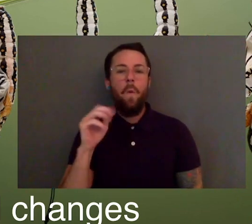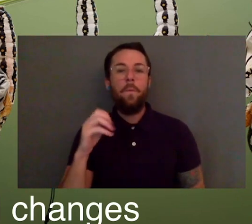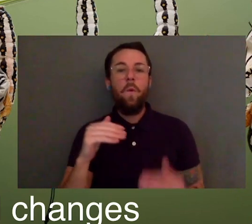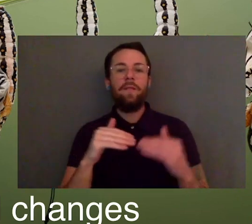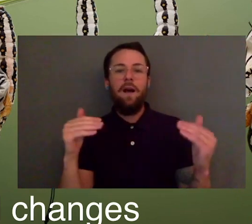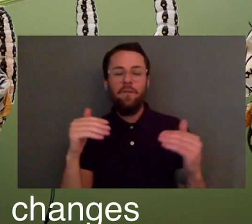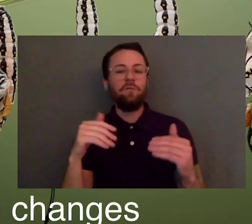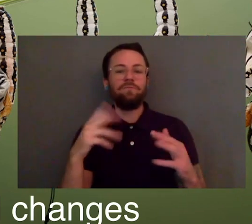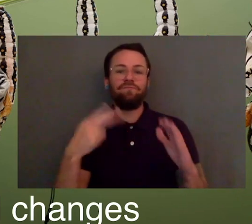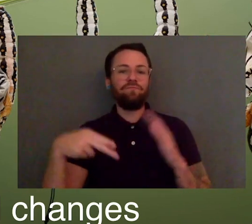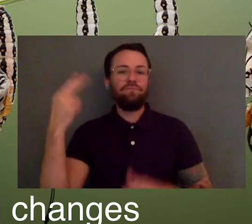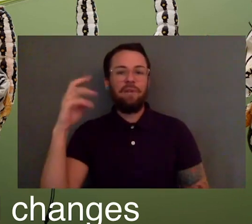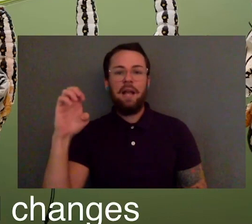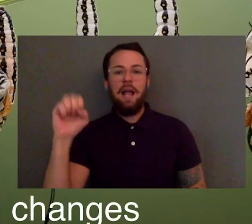take testosterone.